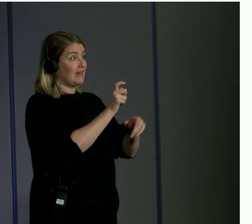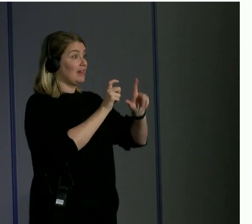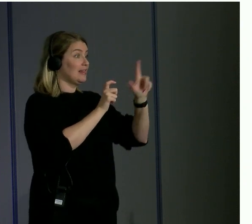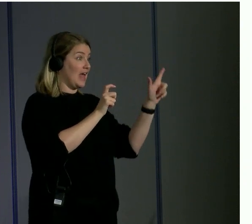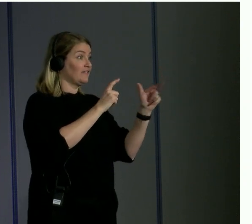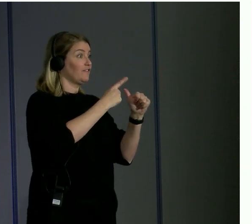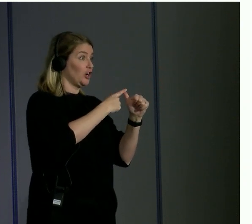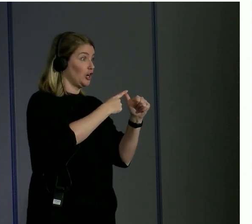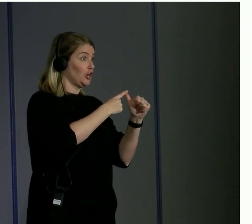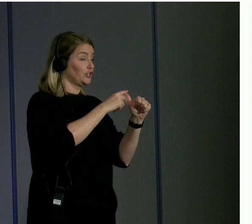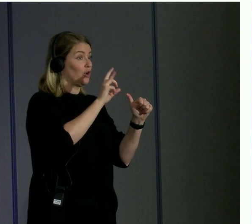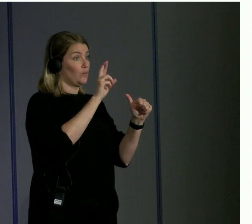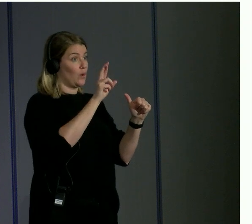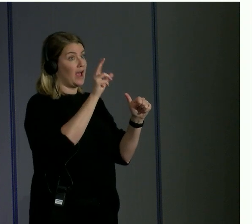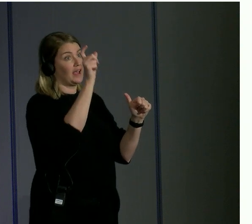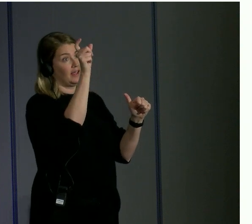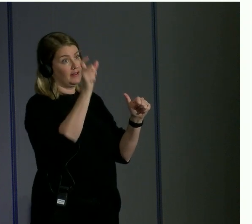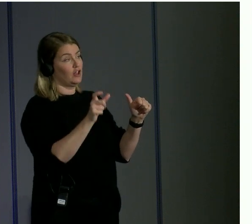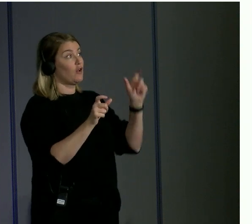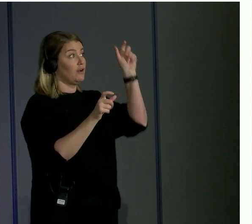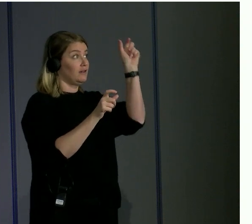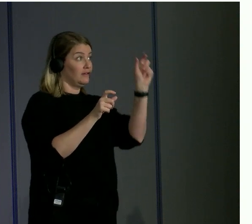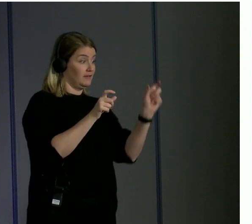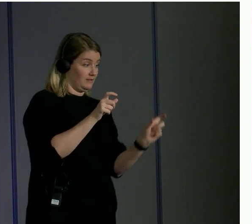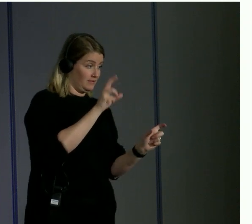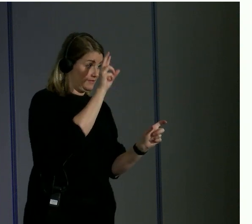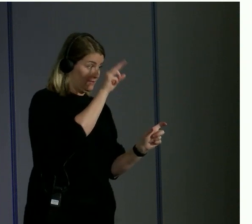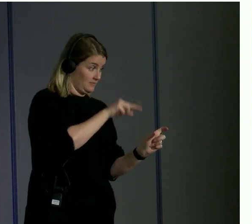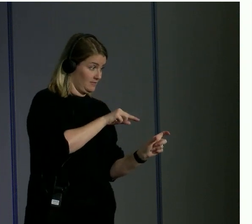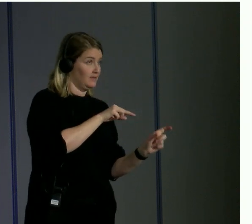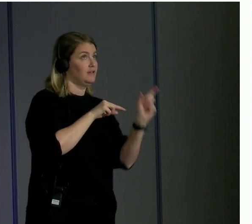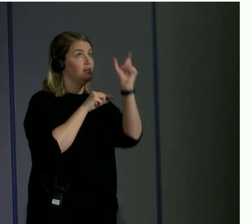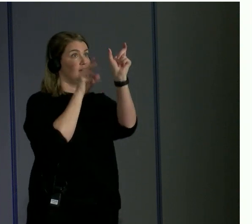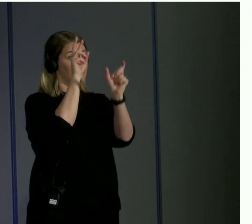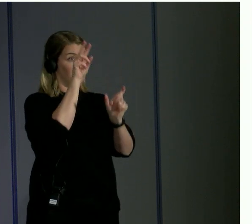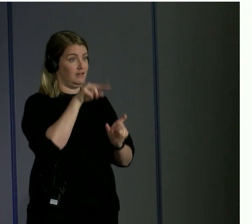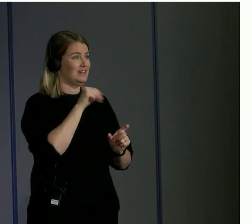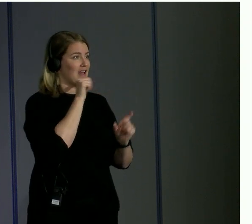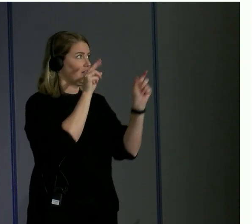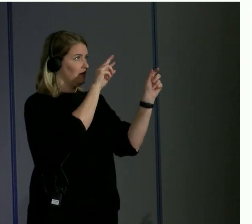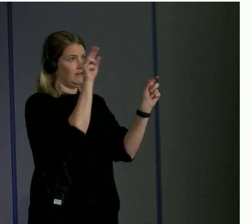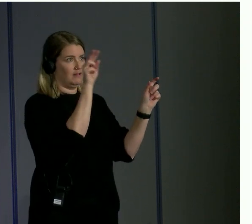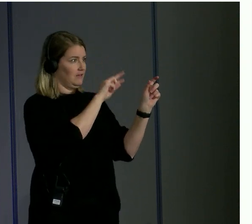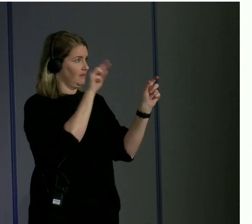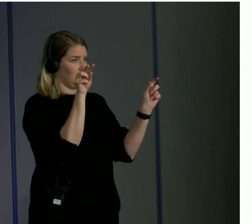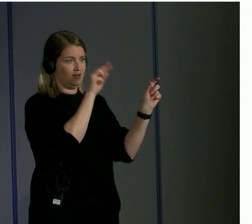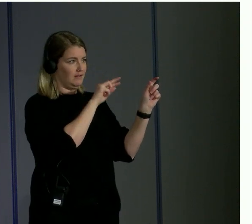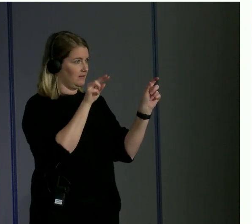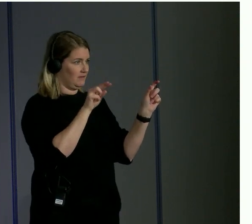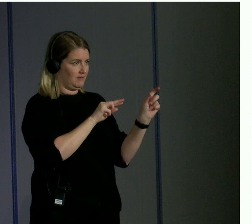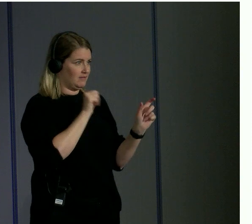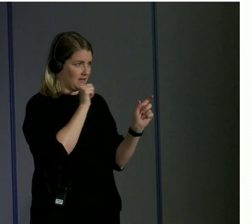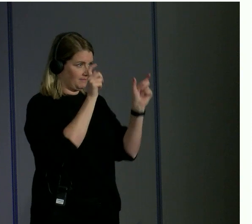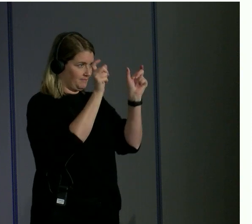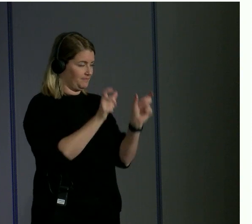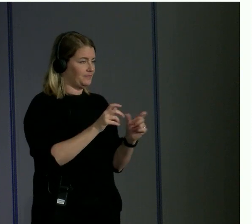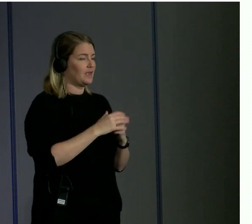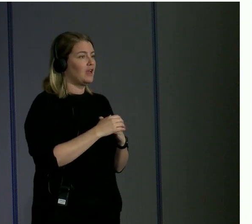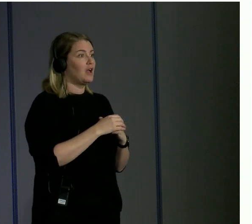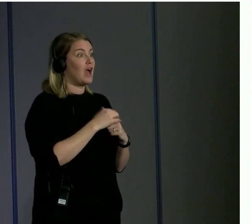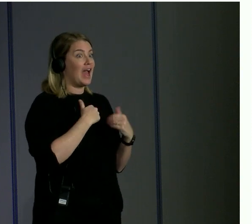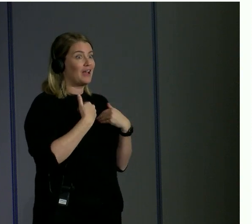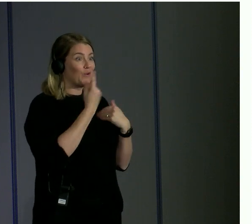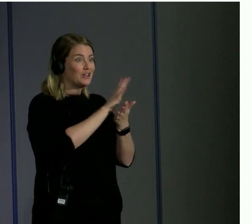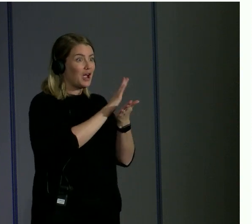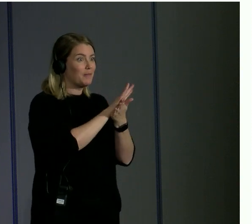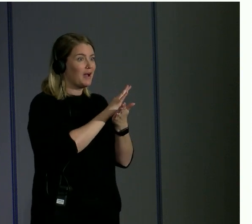Colombia but not across columns. In fact, I had a document where the text read across both columns.